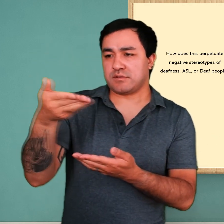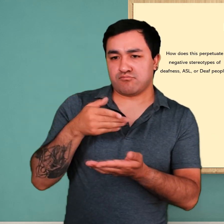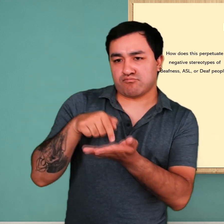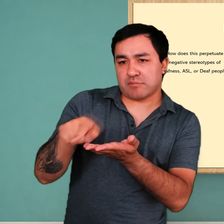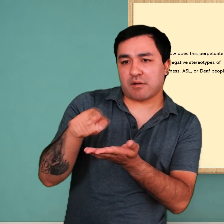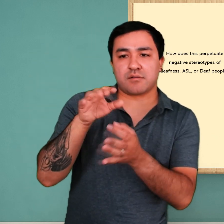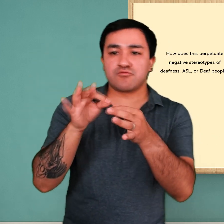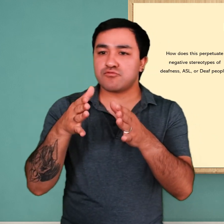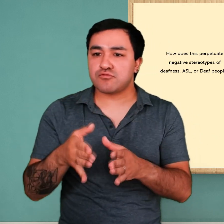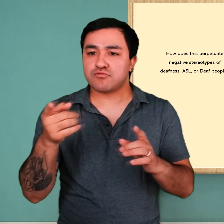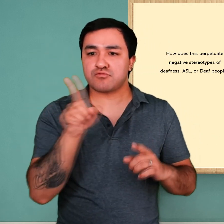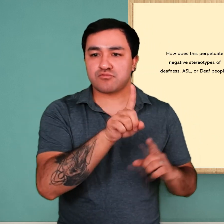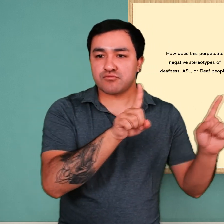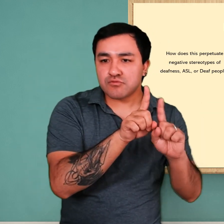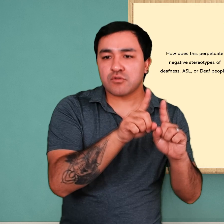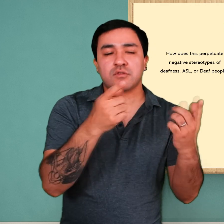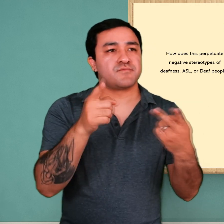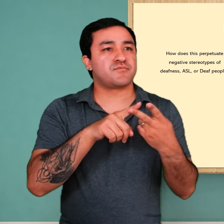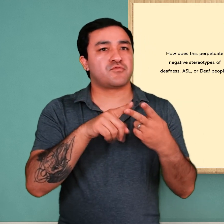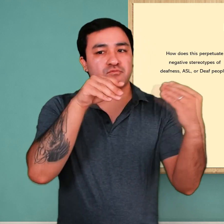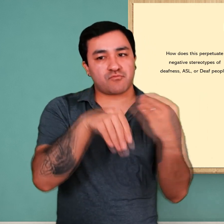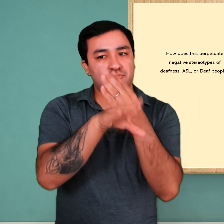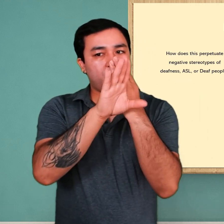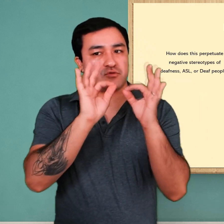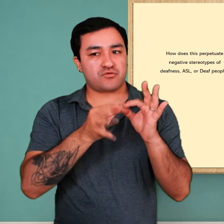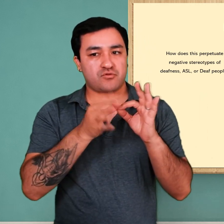If the company wanted to, they could hire an interpreter for this person,